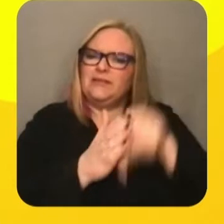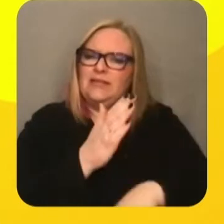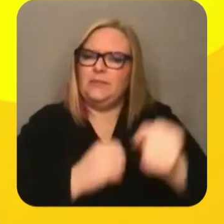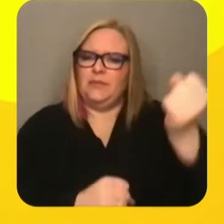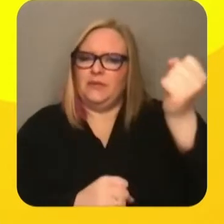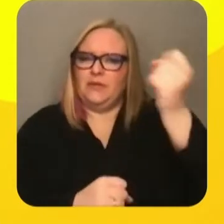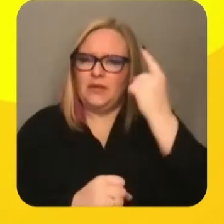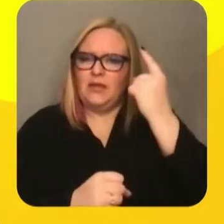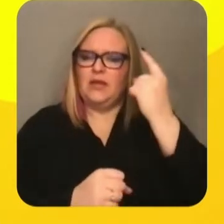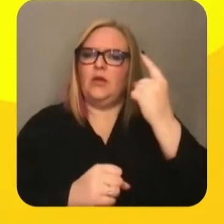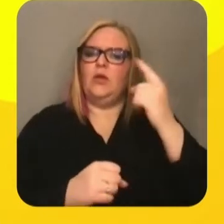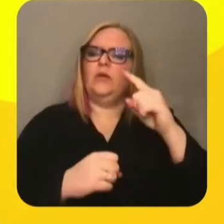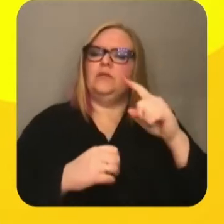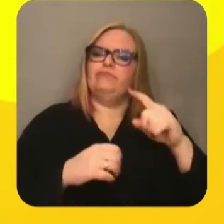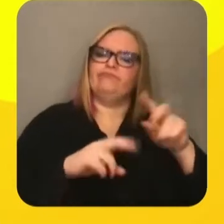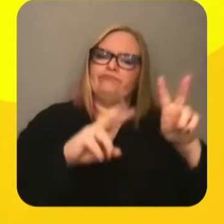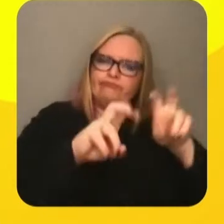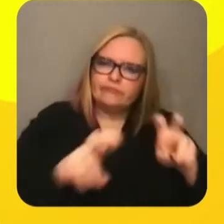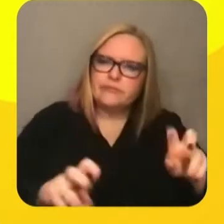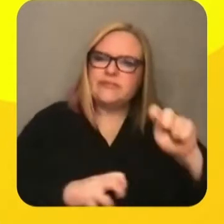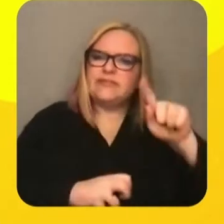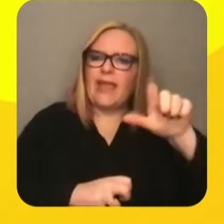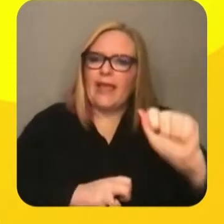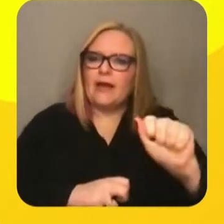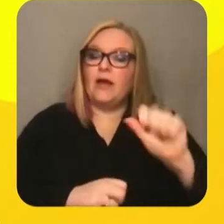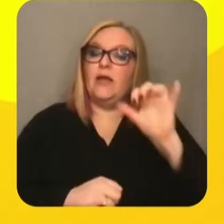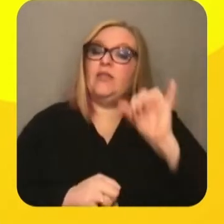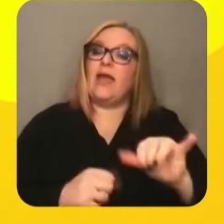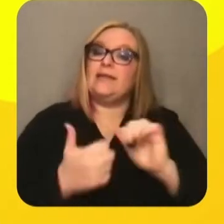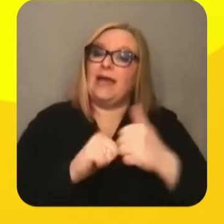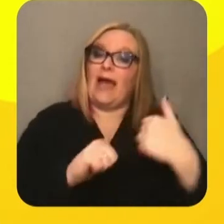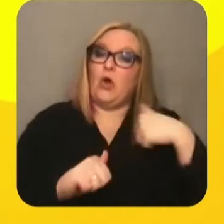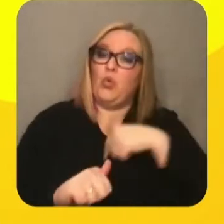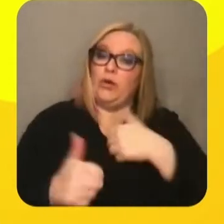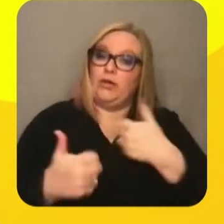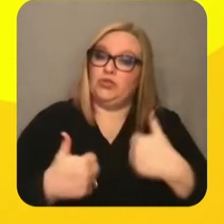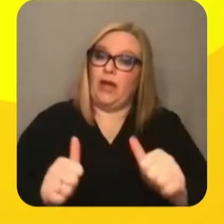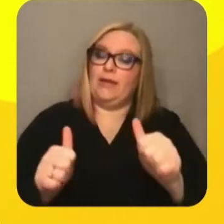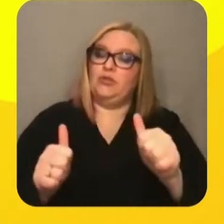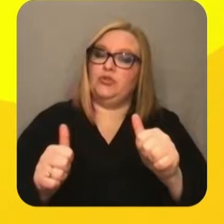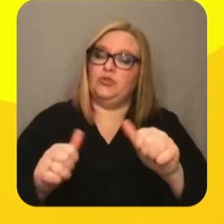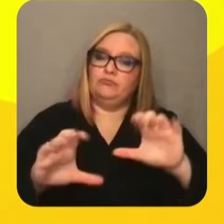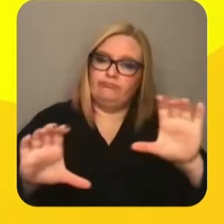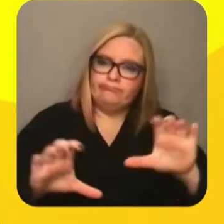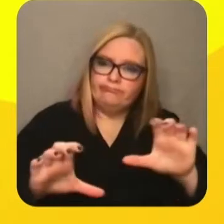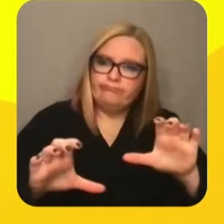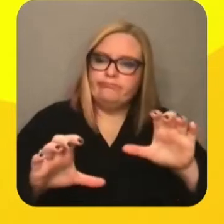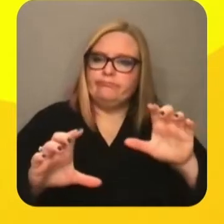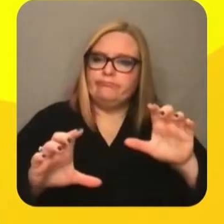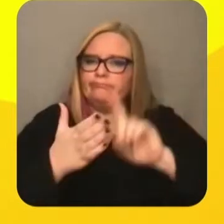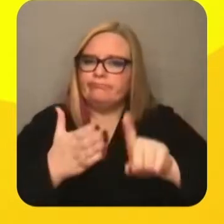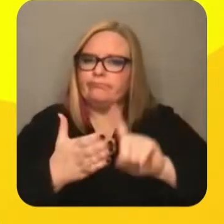So these are some ways we're trying to navigate the data privacy issue, but it's a real issue and it's really disruptive.